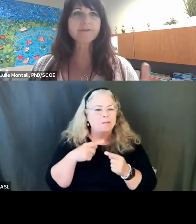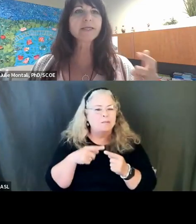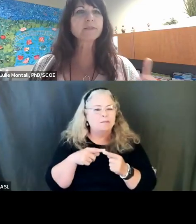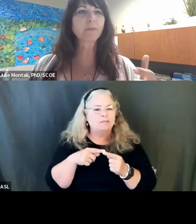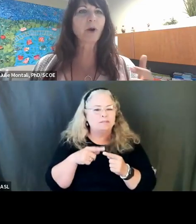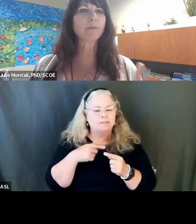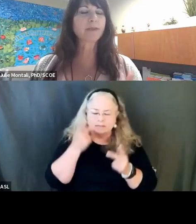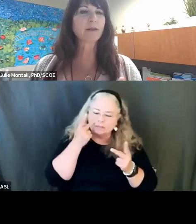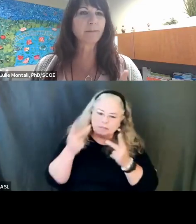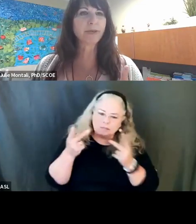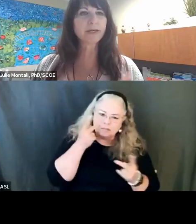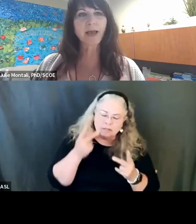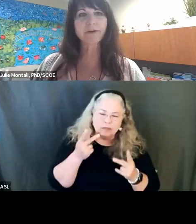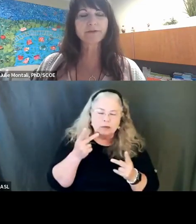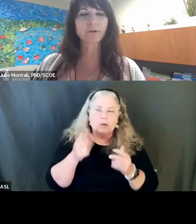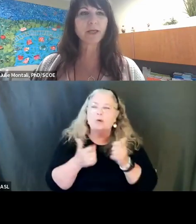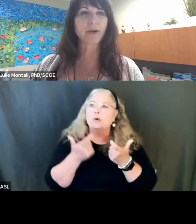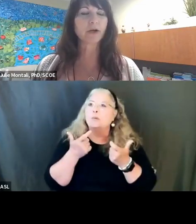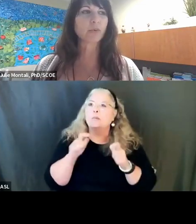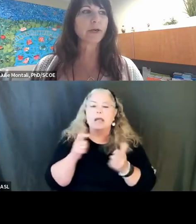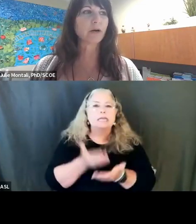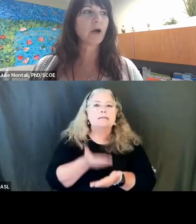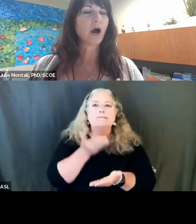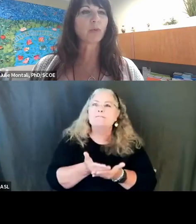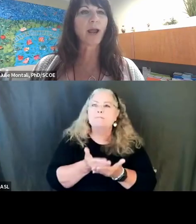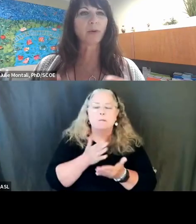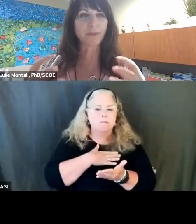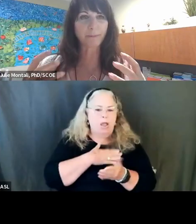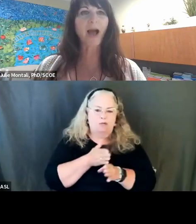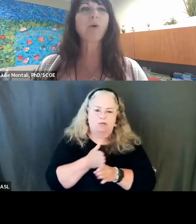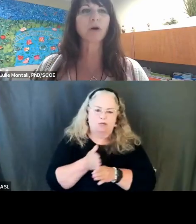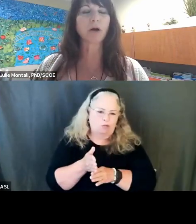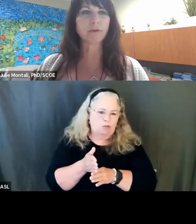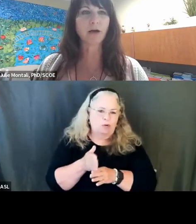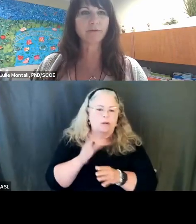that I've seen has been probably the the biggest evidence for me in my career around the power of